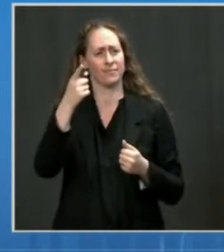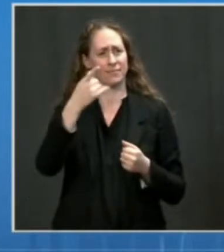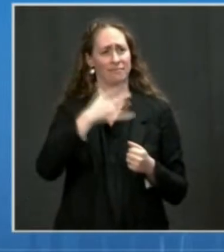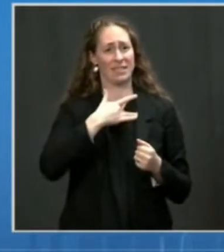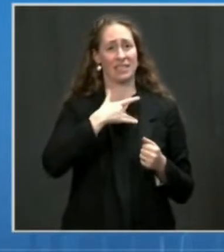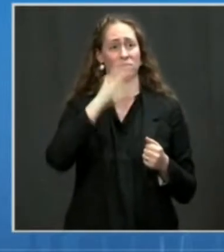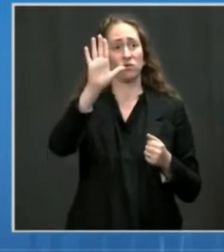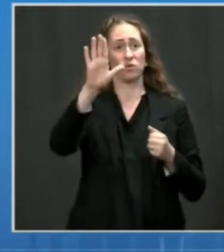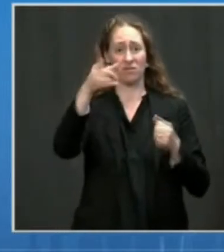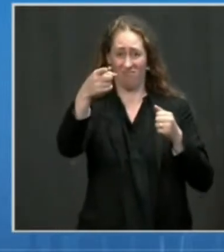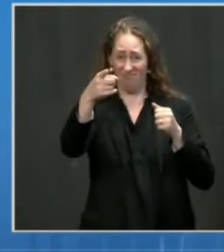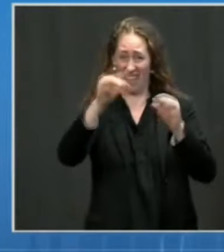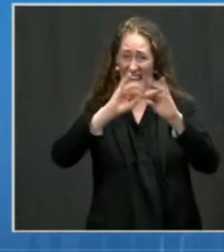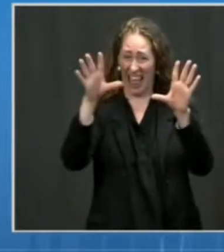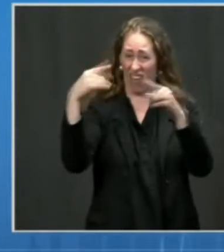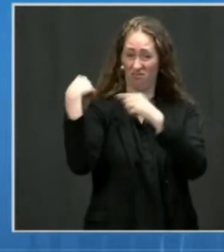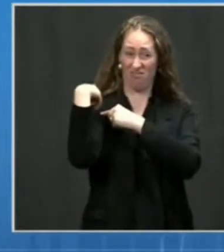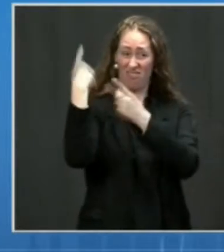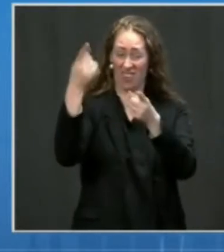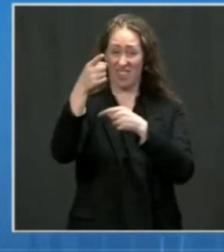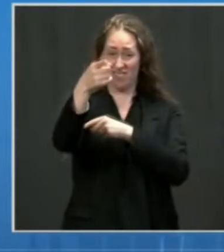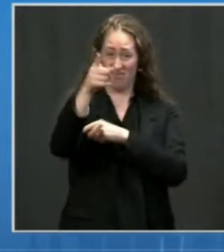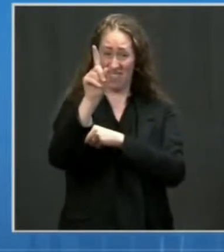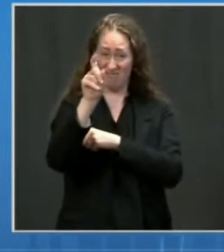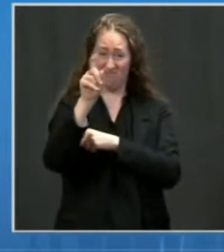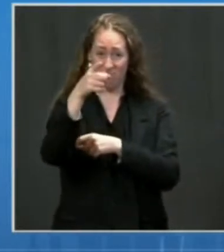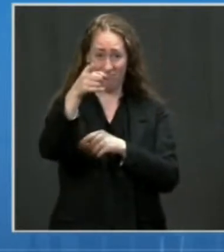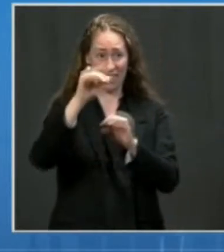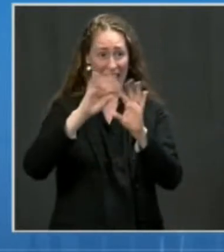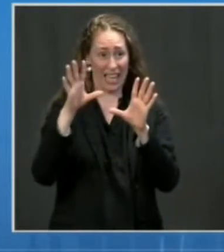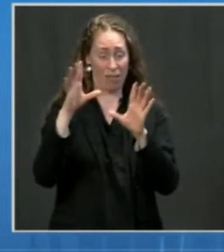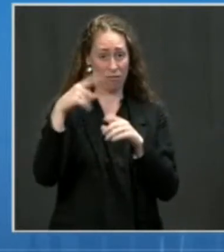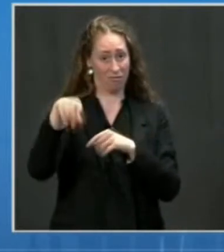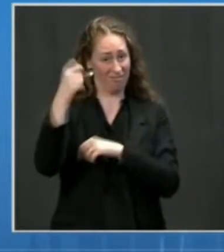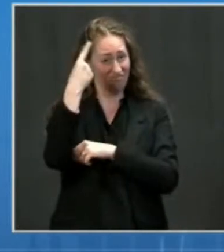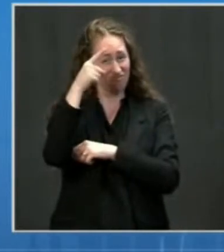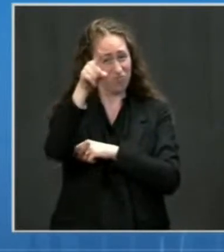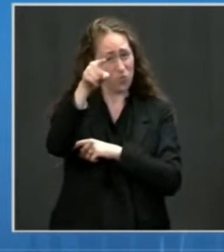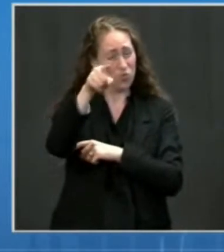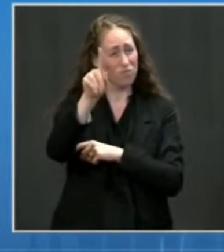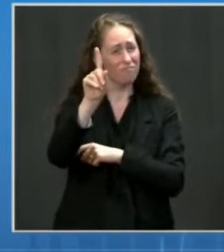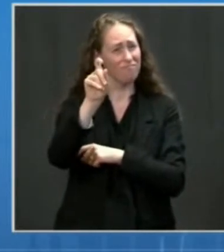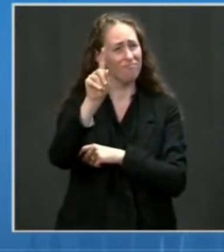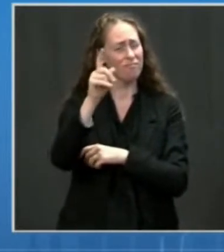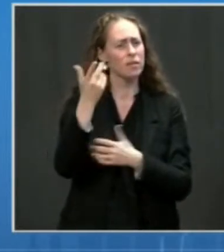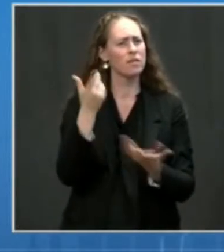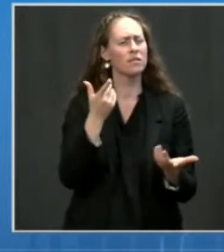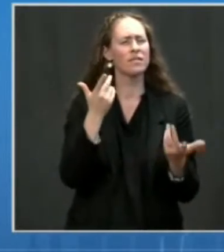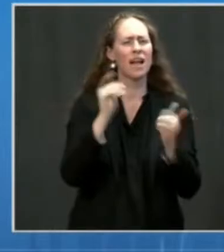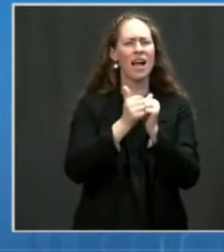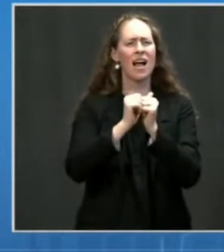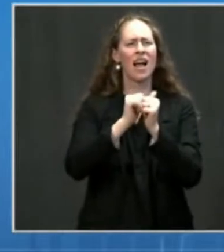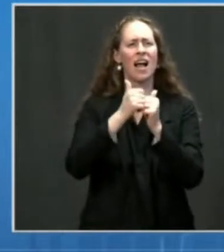IN SCHOOLS, AND I'M WONDERING IF YOU THINK THAT YOUR MESSAGING HAS BEEN CLEAR ENOUGH